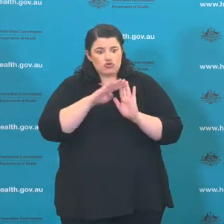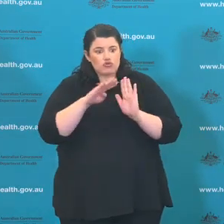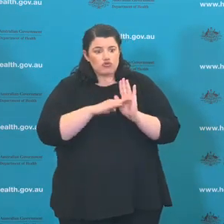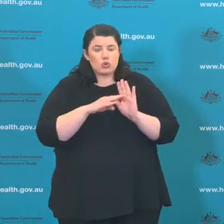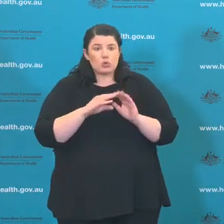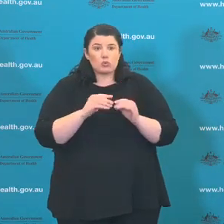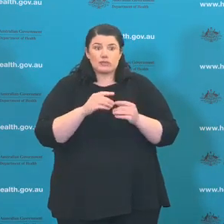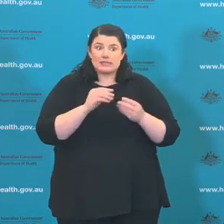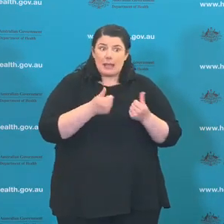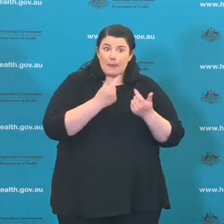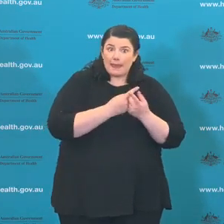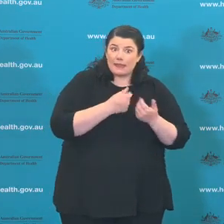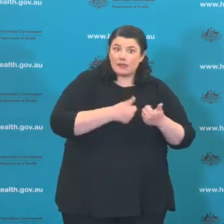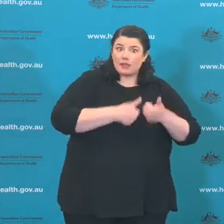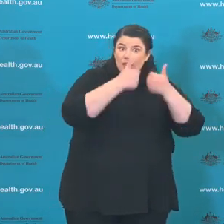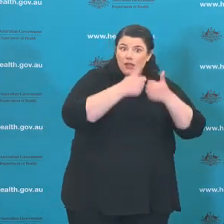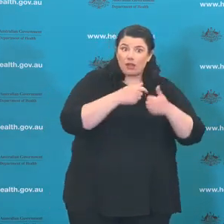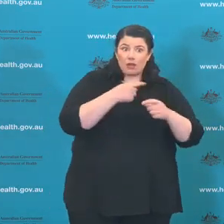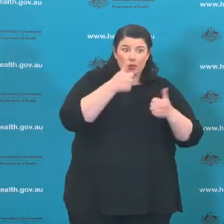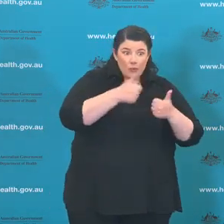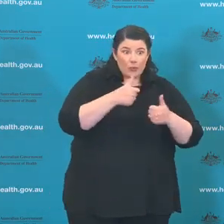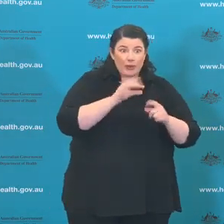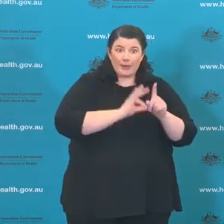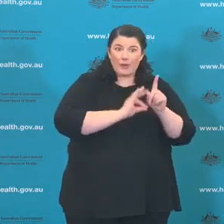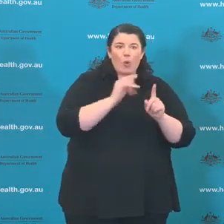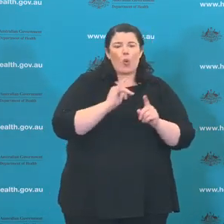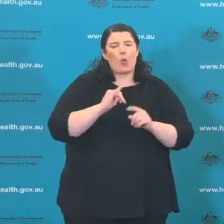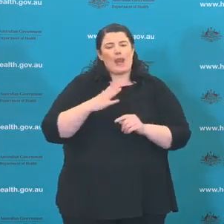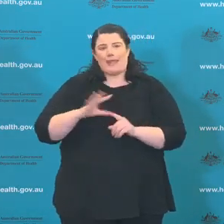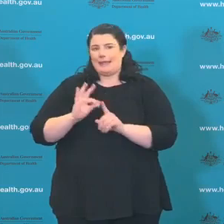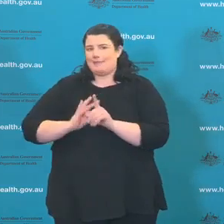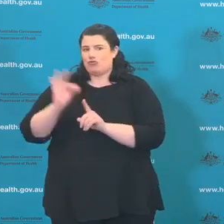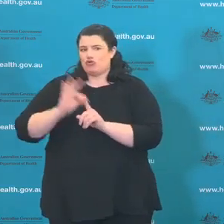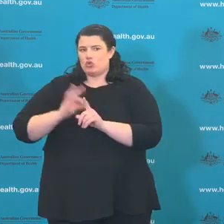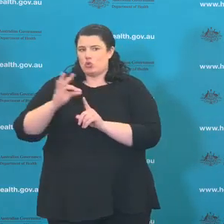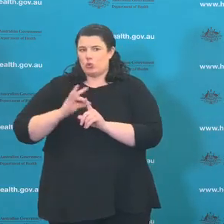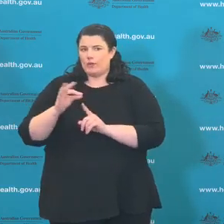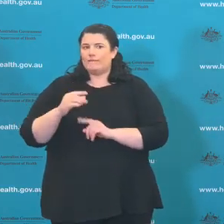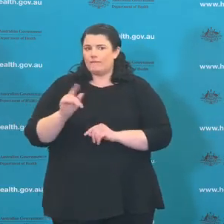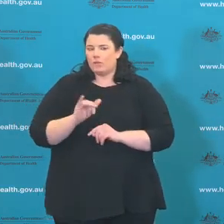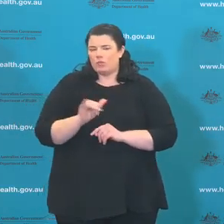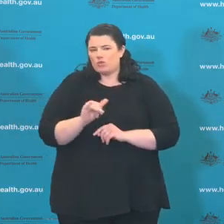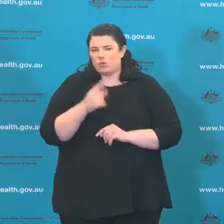successful or anything that needs to be stepped up as more grounds open up their doors again? I think it will be